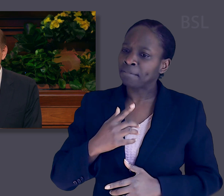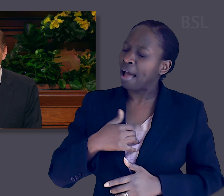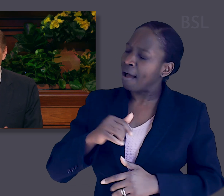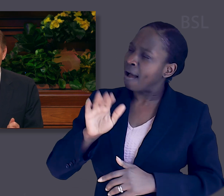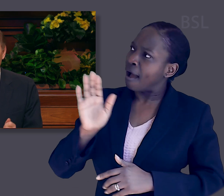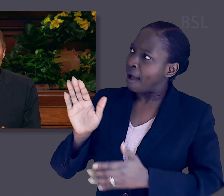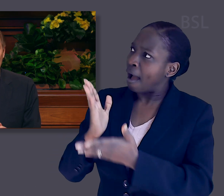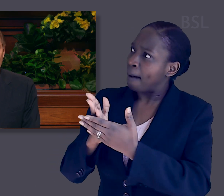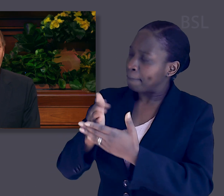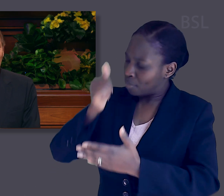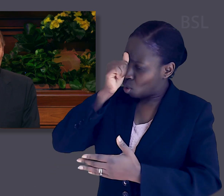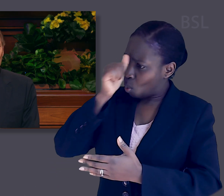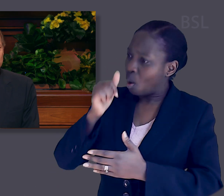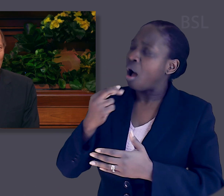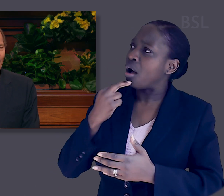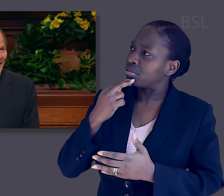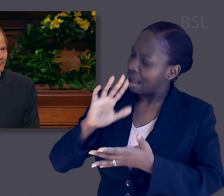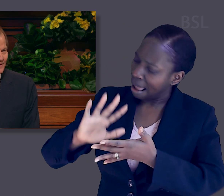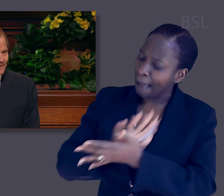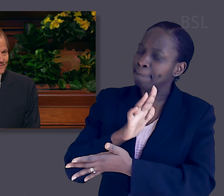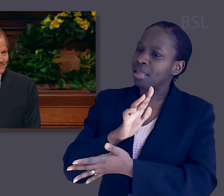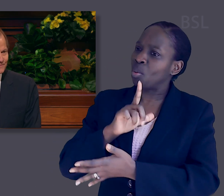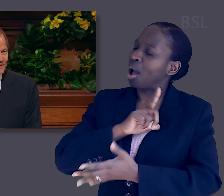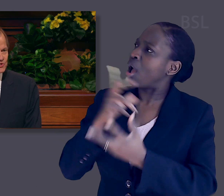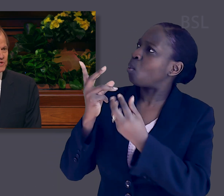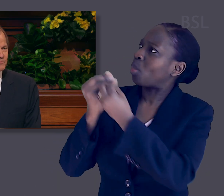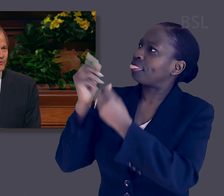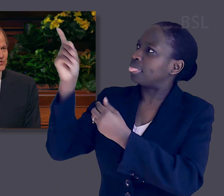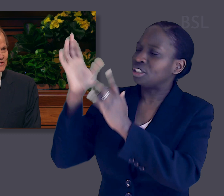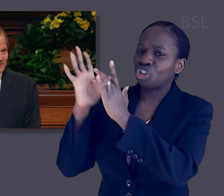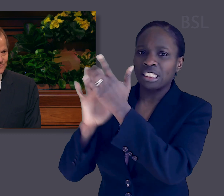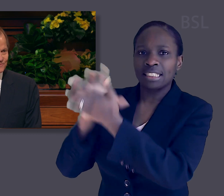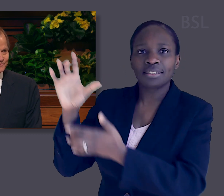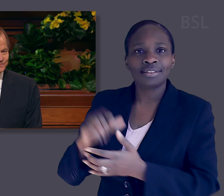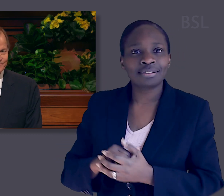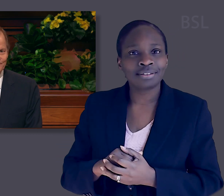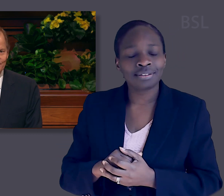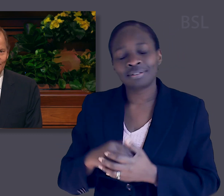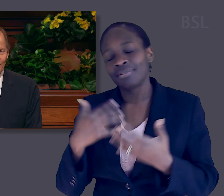they said knew their aunt was now happy and she could be with Jesus.